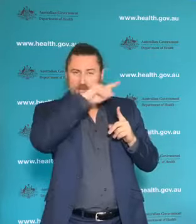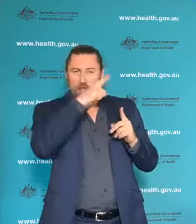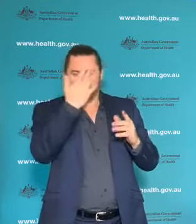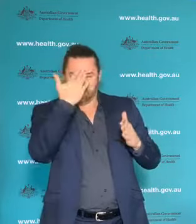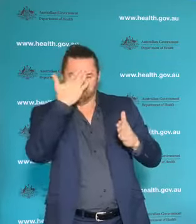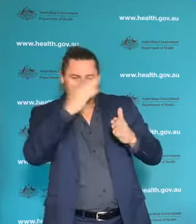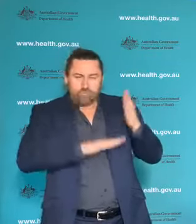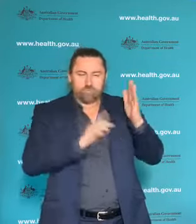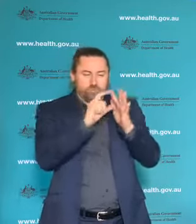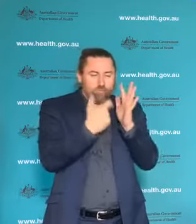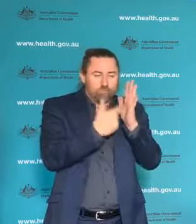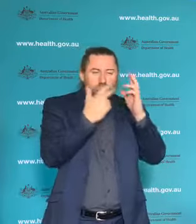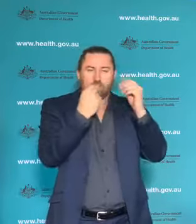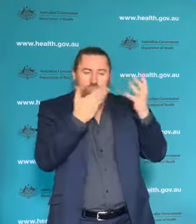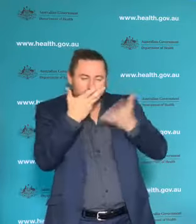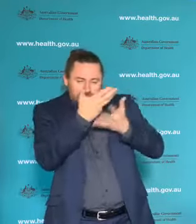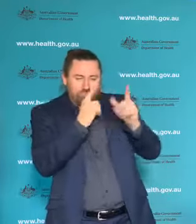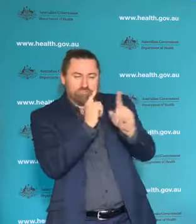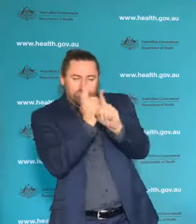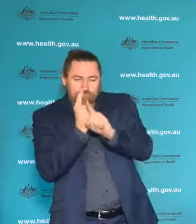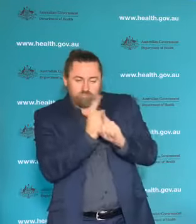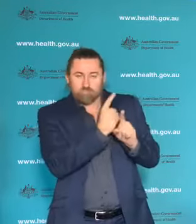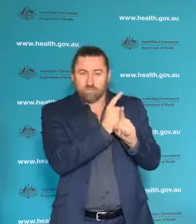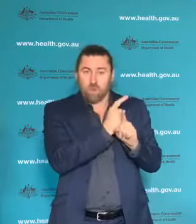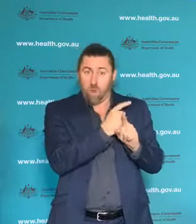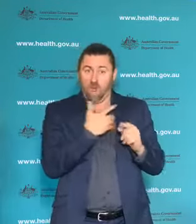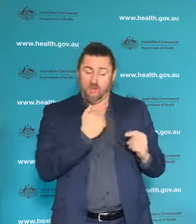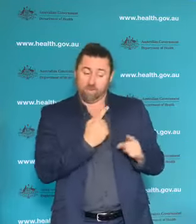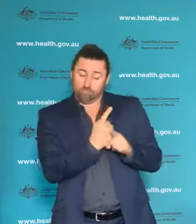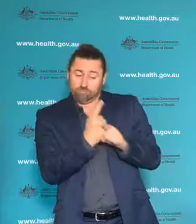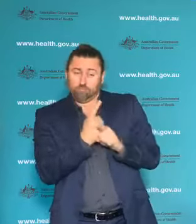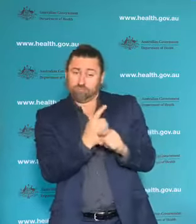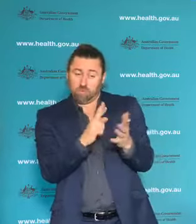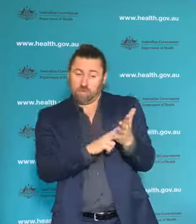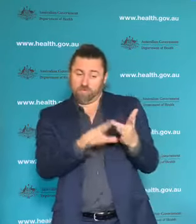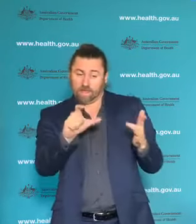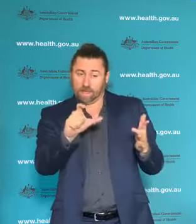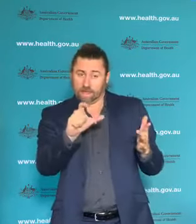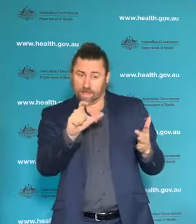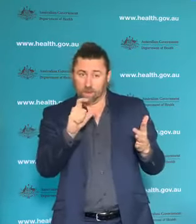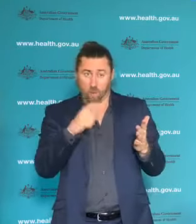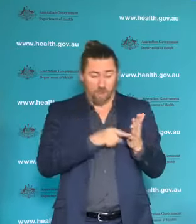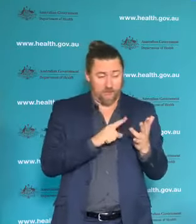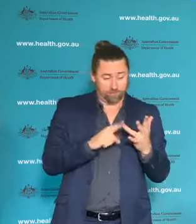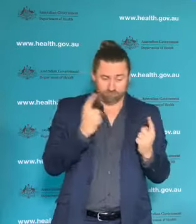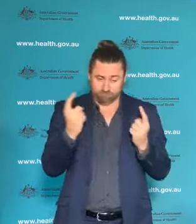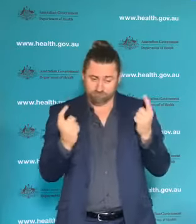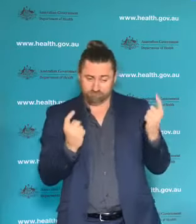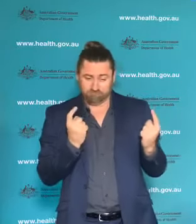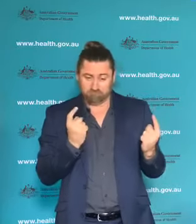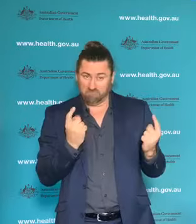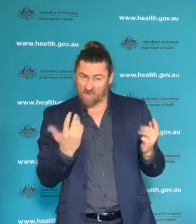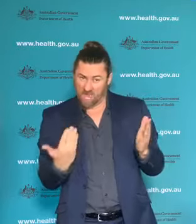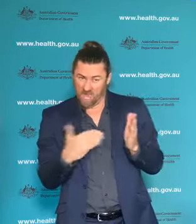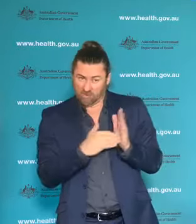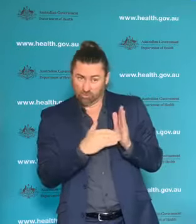with of course including our colleagues from Victoria, considering what additional restrictions if any may be